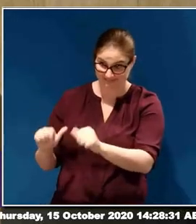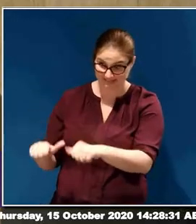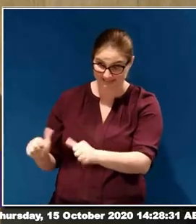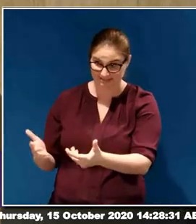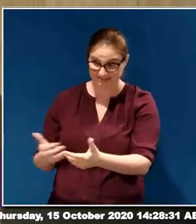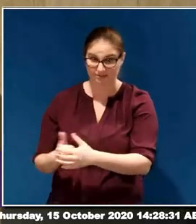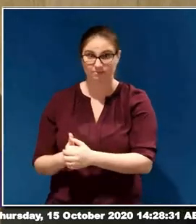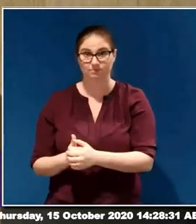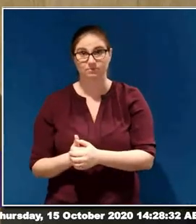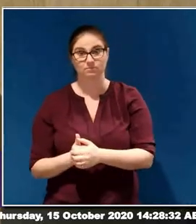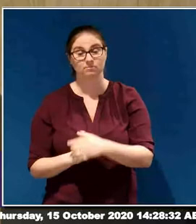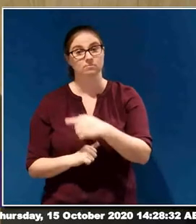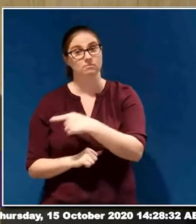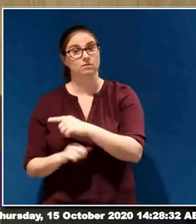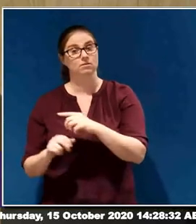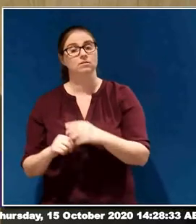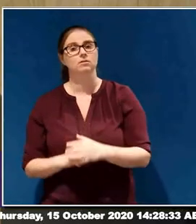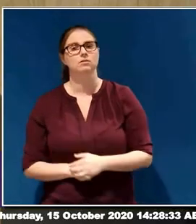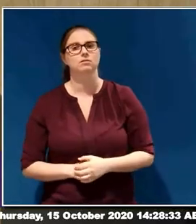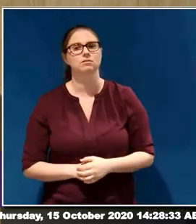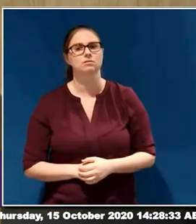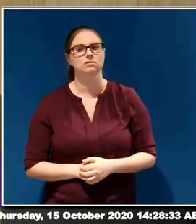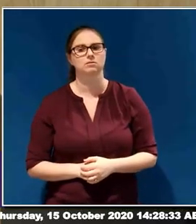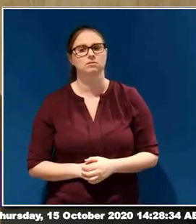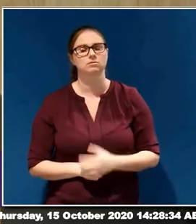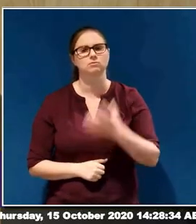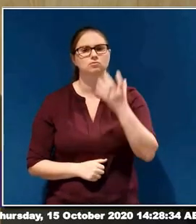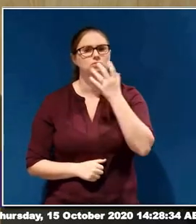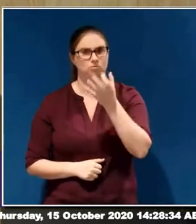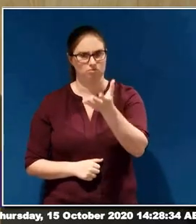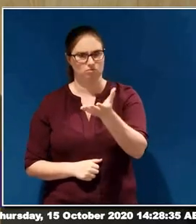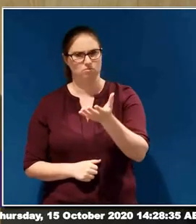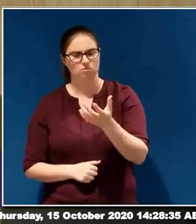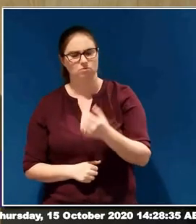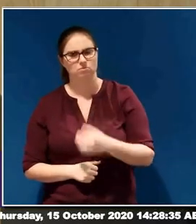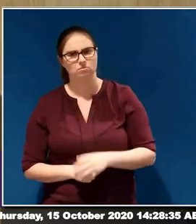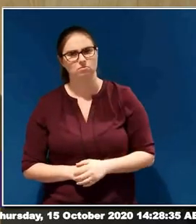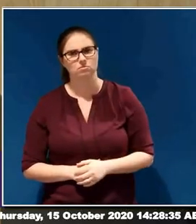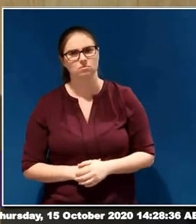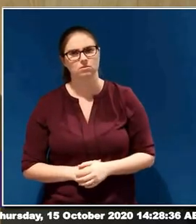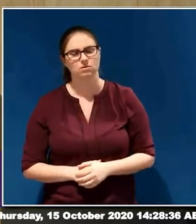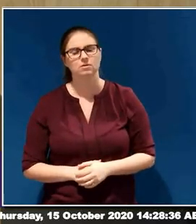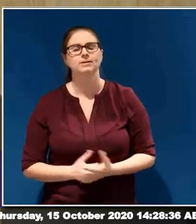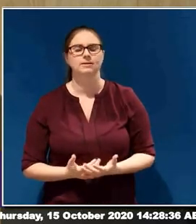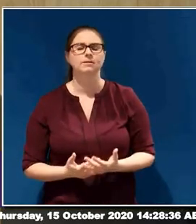Sorry, you go on. Families are usually so pleased to actually get an acceptance